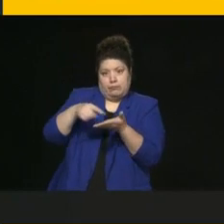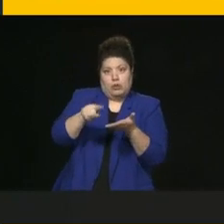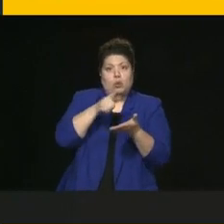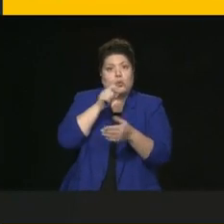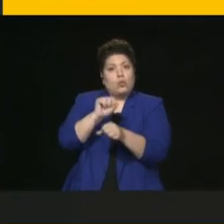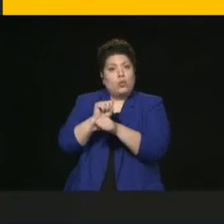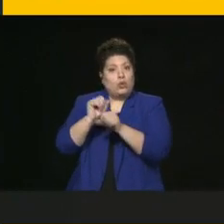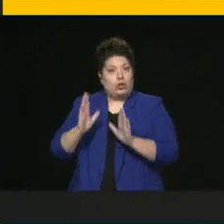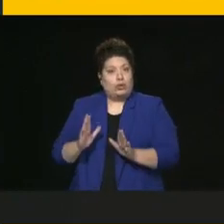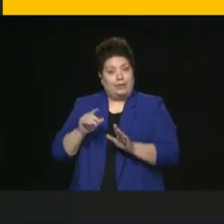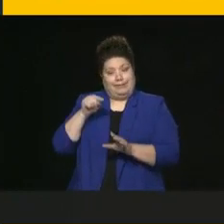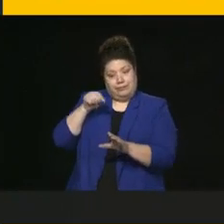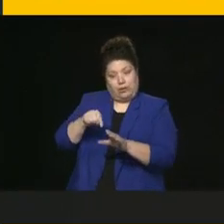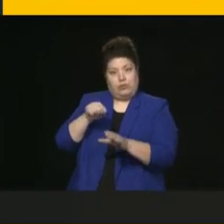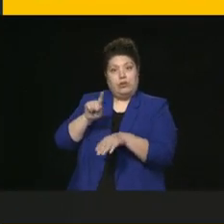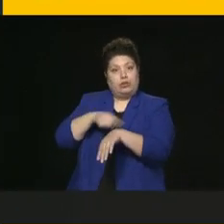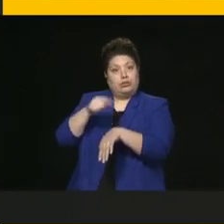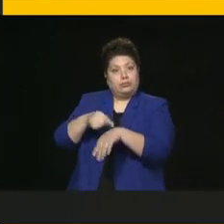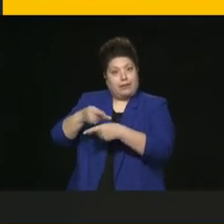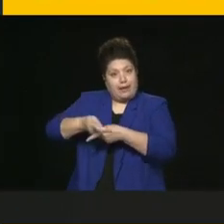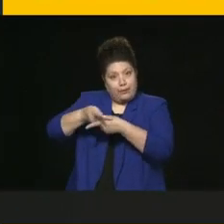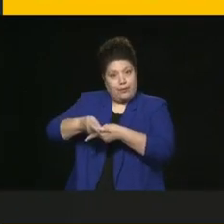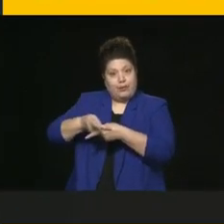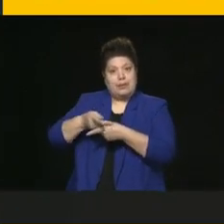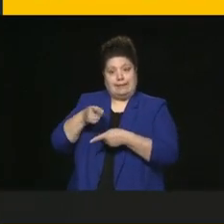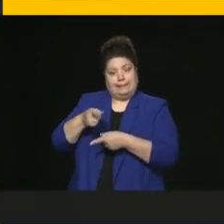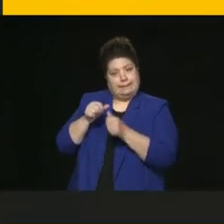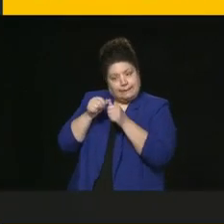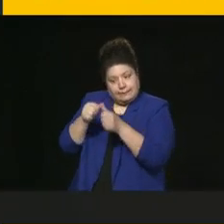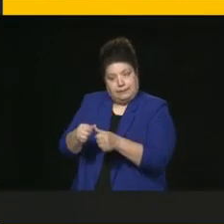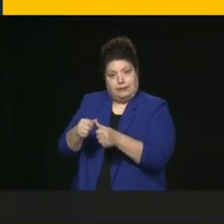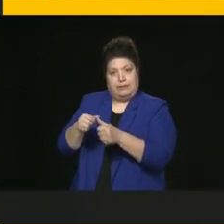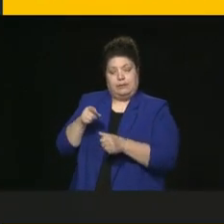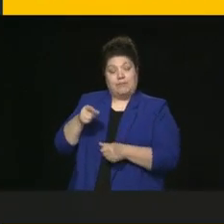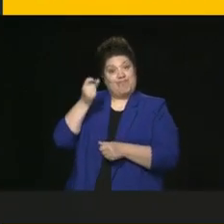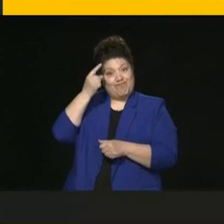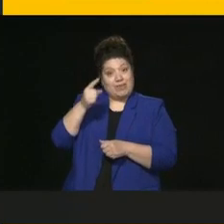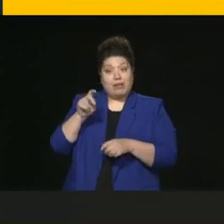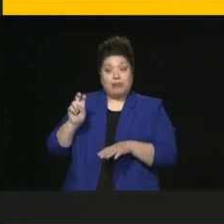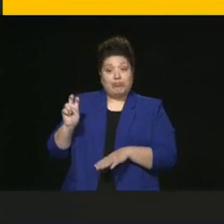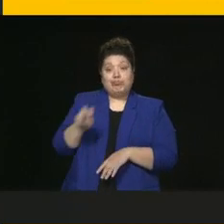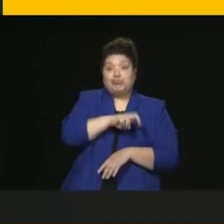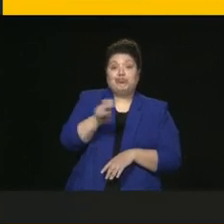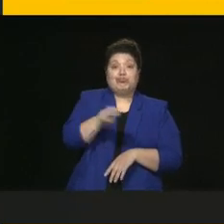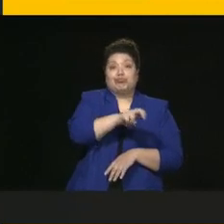WAGES FOR LONG-TERM CARE WORKERS SO THAT THEY HAVE WHAT THEY NEED